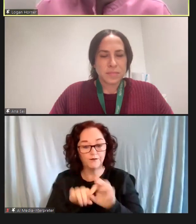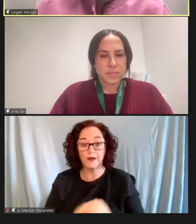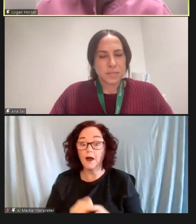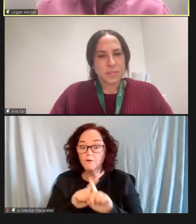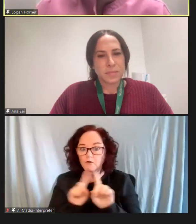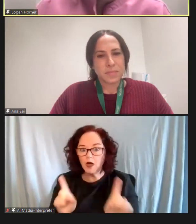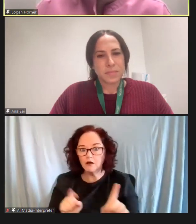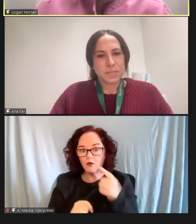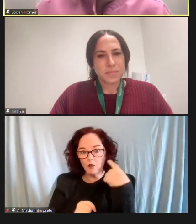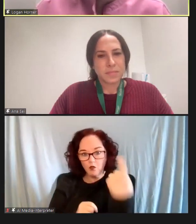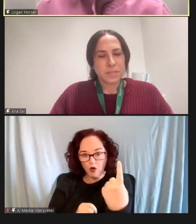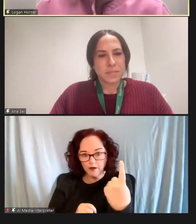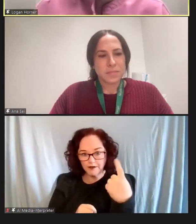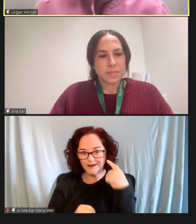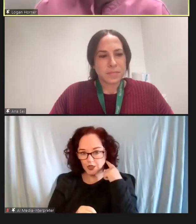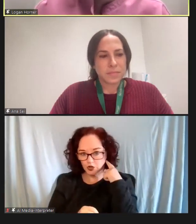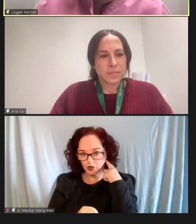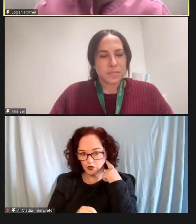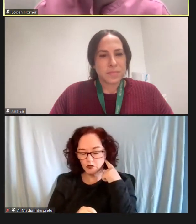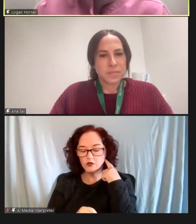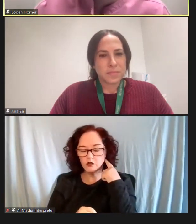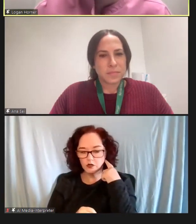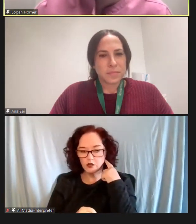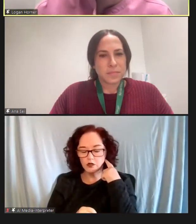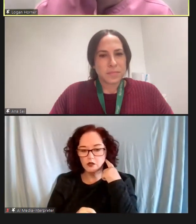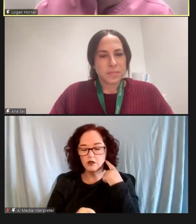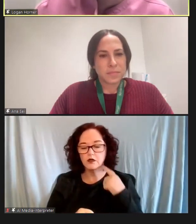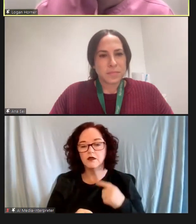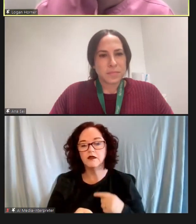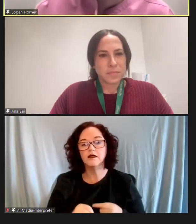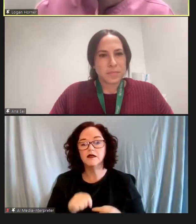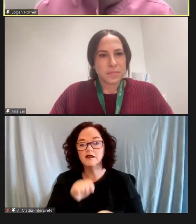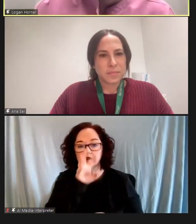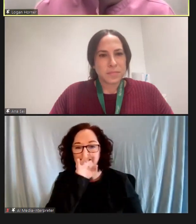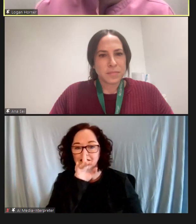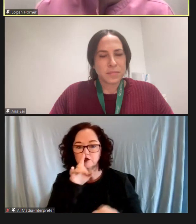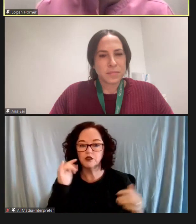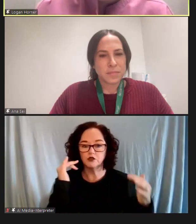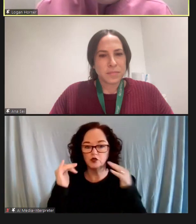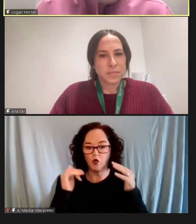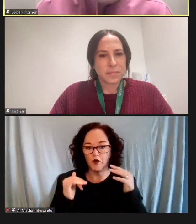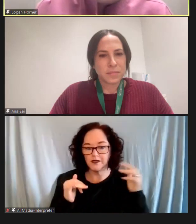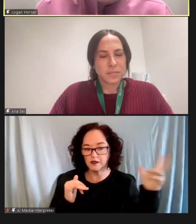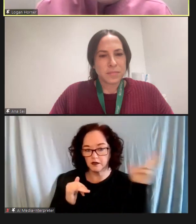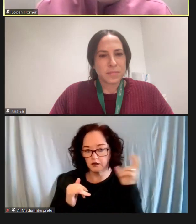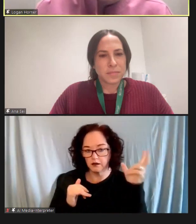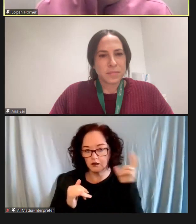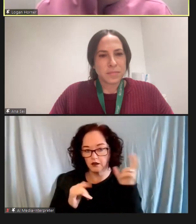speech and noise going towards that one